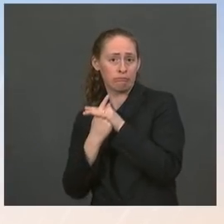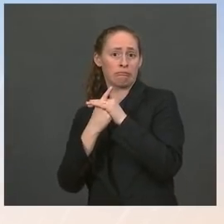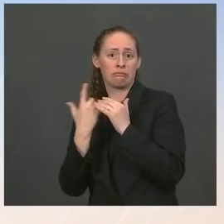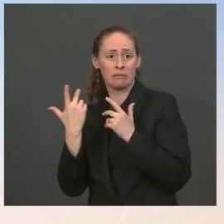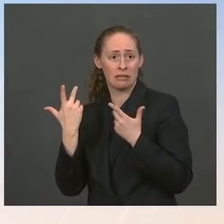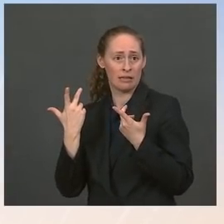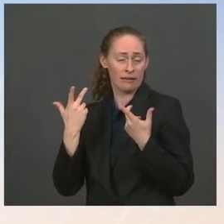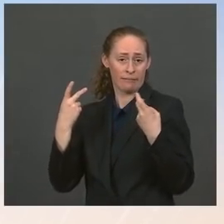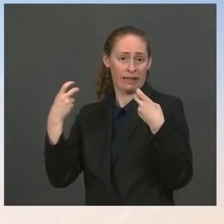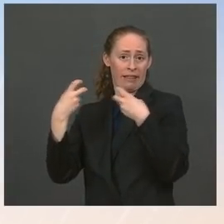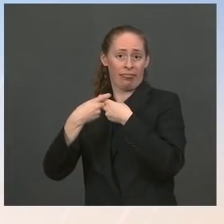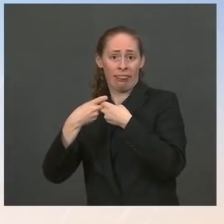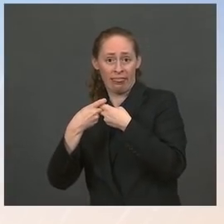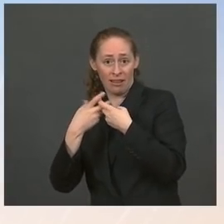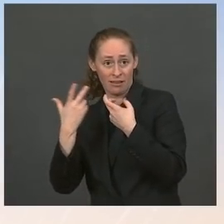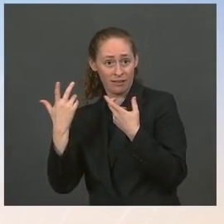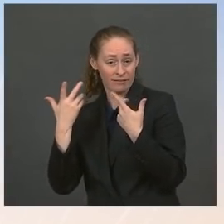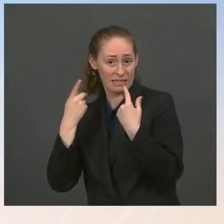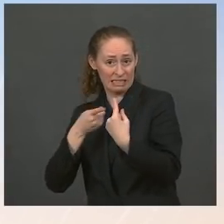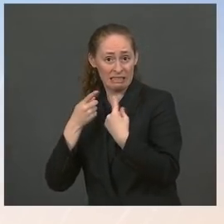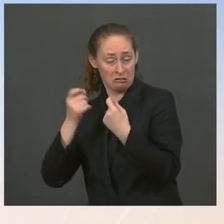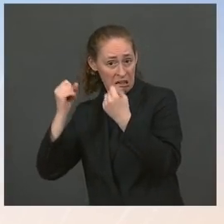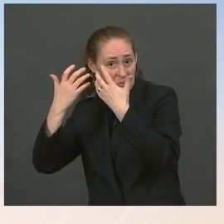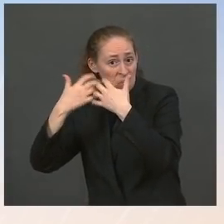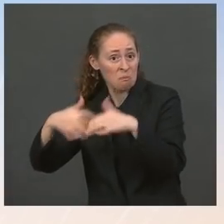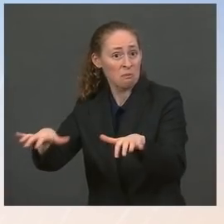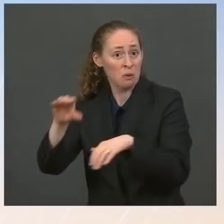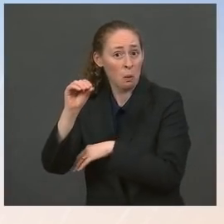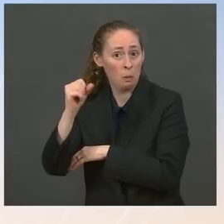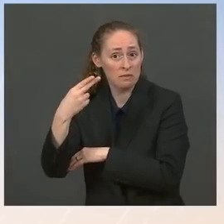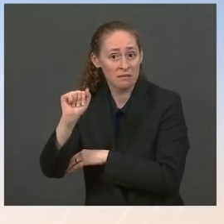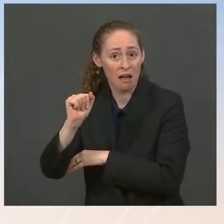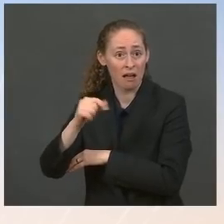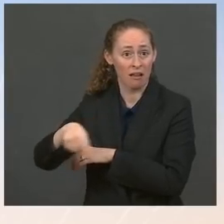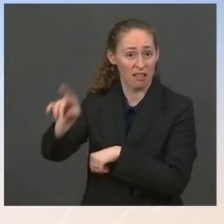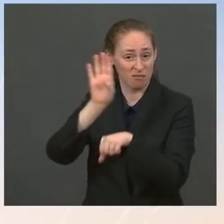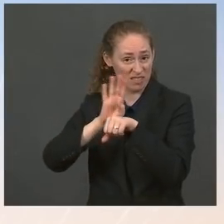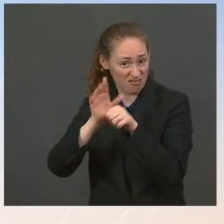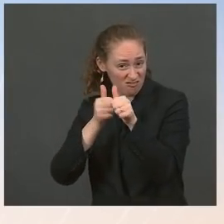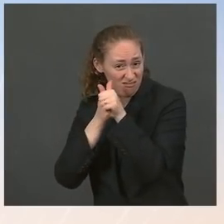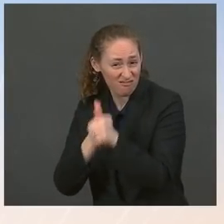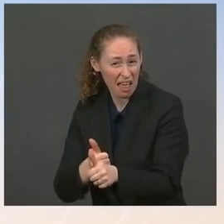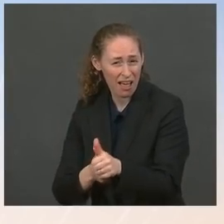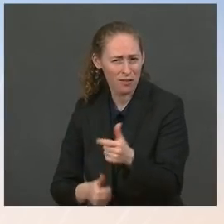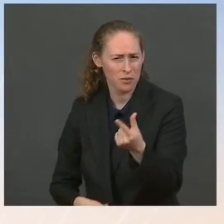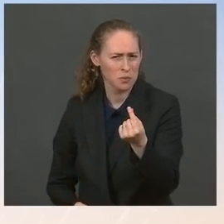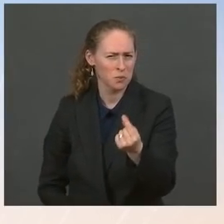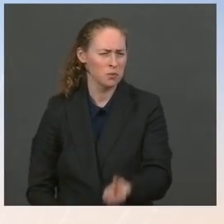and Americans, you know, who are subject to that rule? Ms. Jean-Pierre: So, broadly speaking, at least on the confidence,